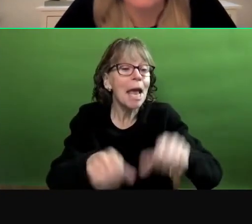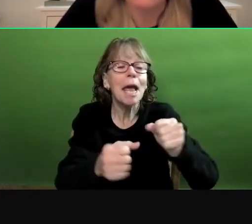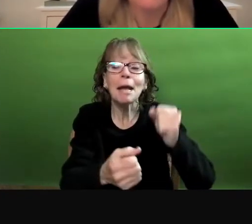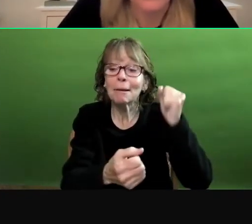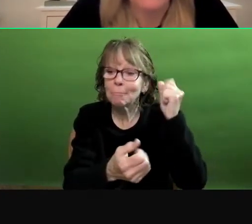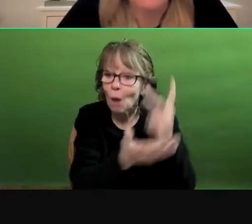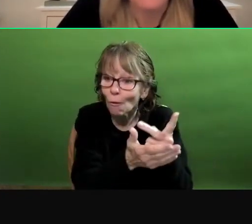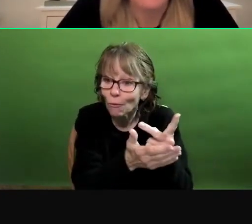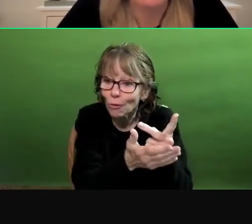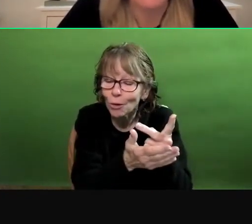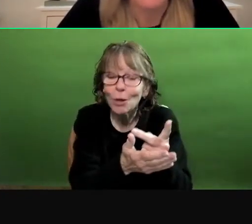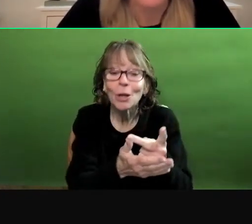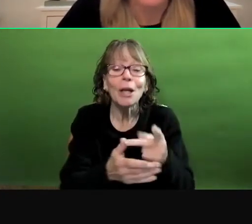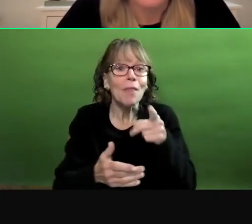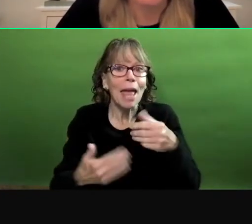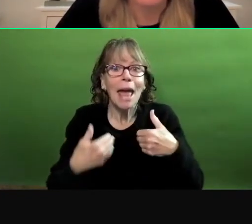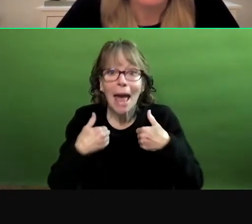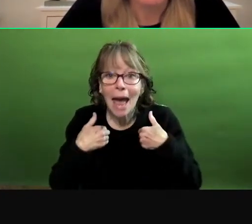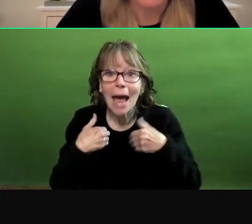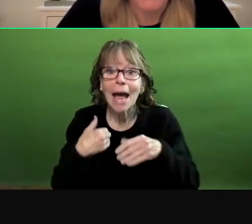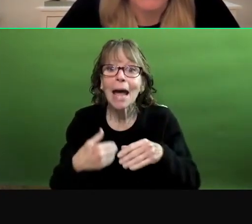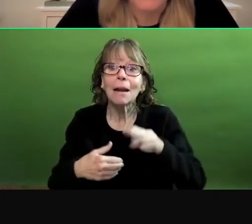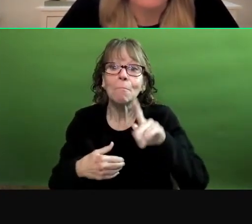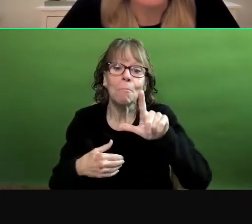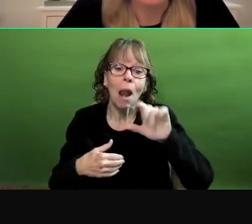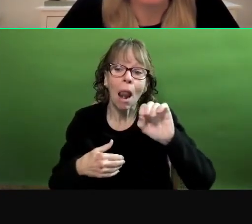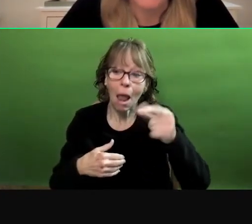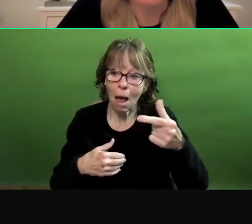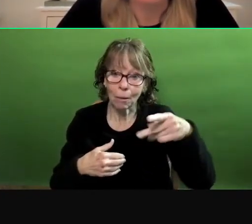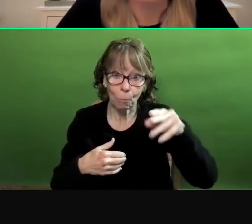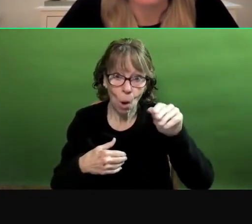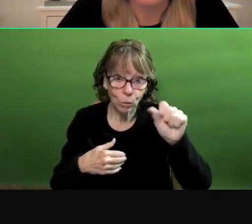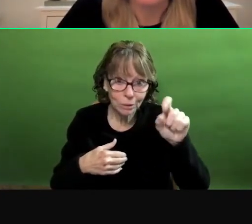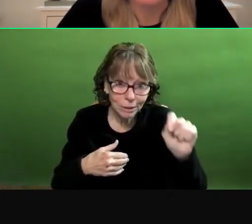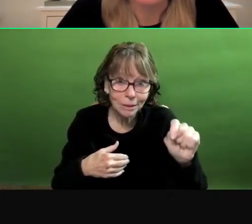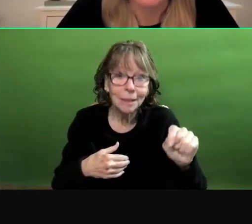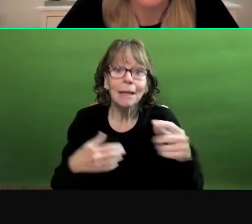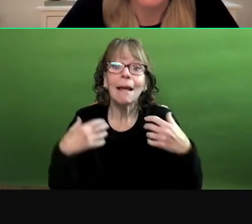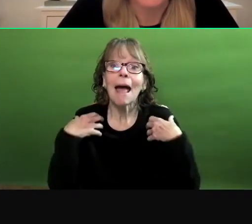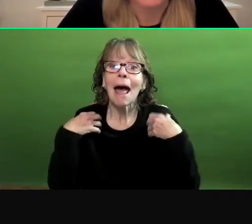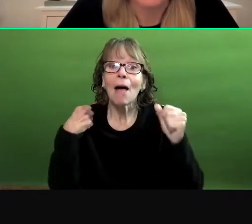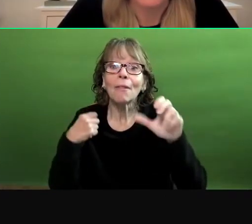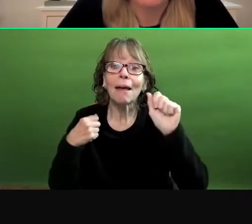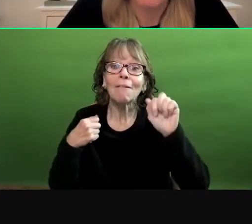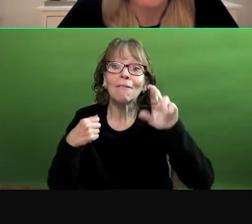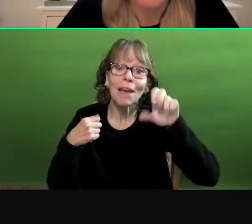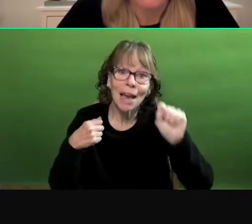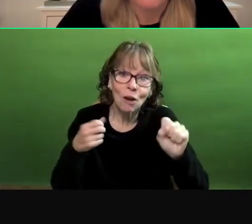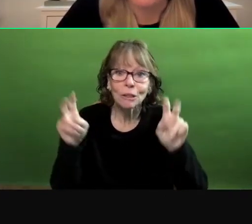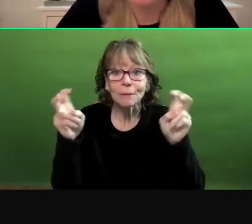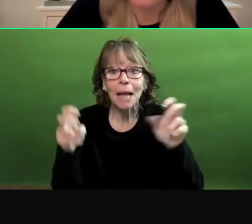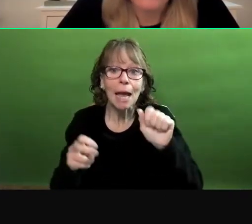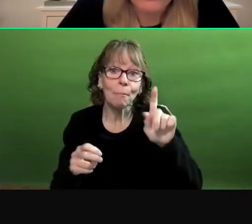Health Affairs titled Ableism In Biomedical And Behavioral Research At NIH. An important